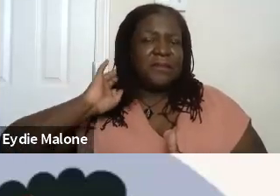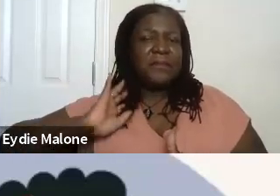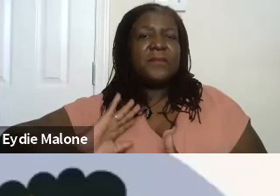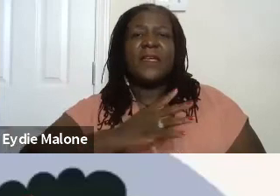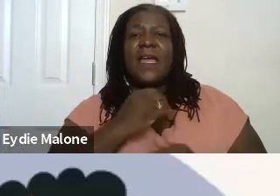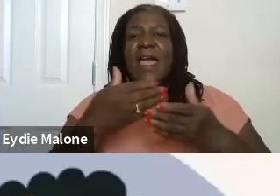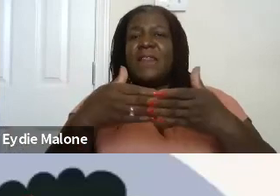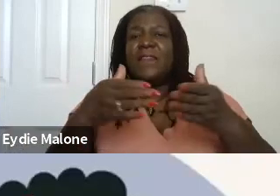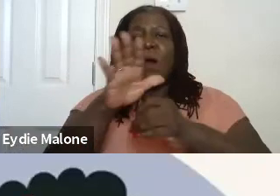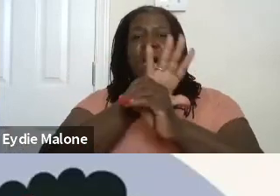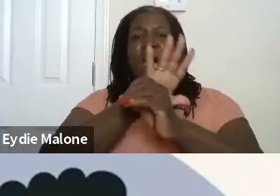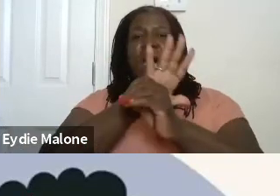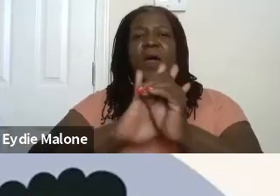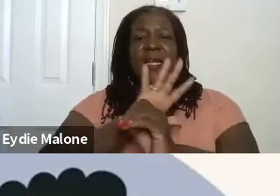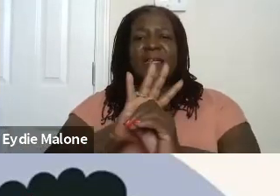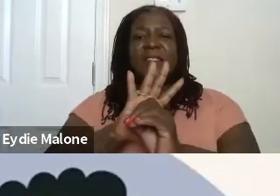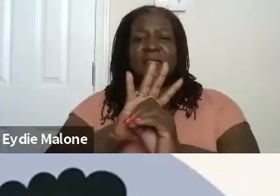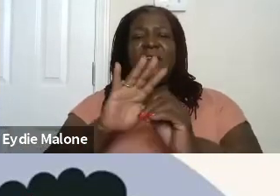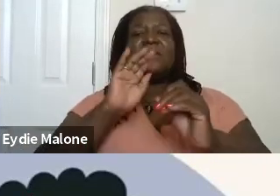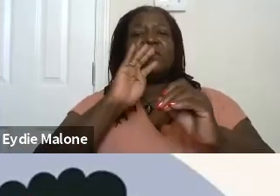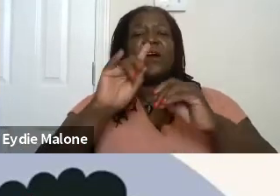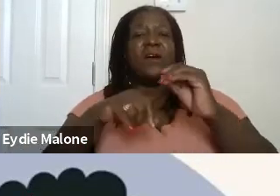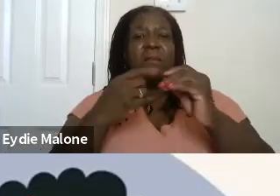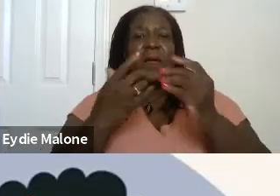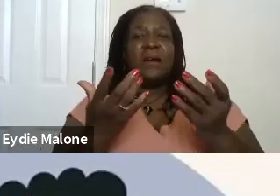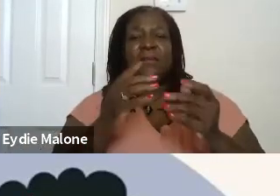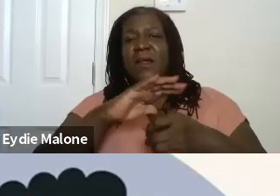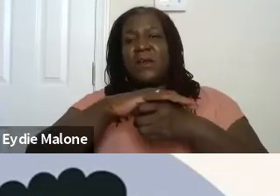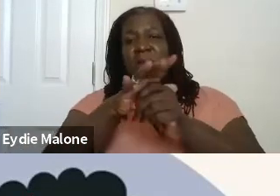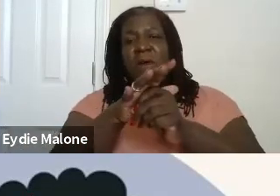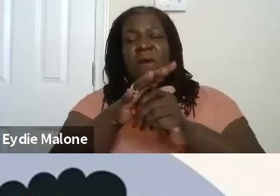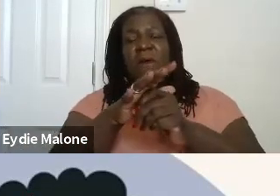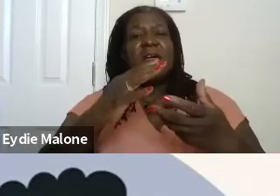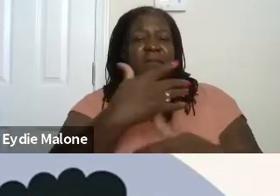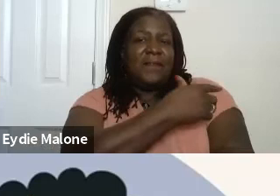to talk about COVID -19 vaccination for people with disabilities we would really like to